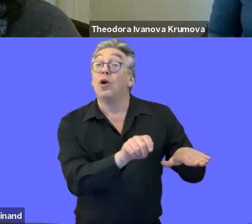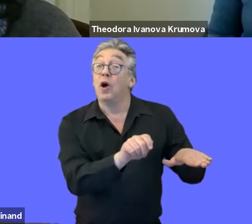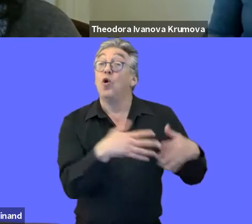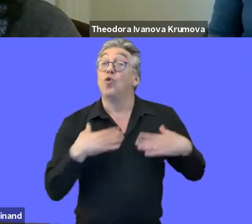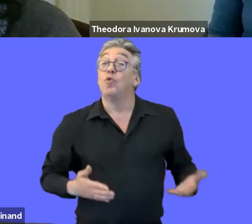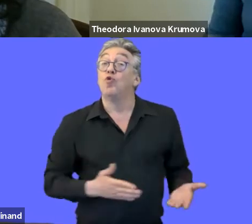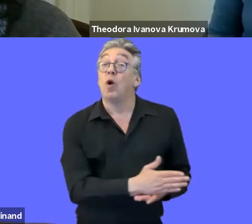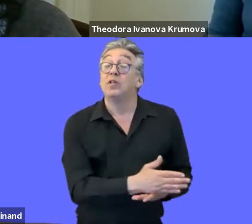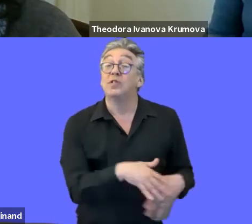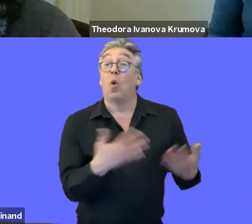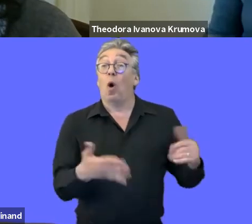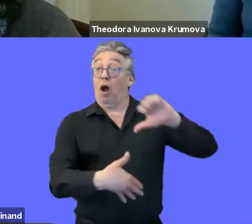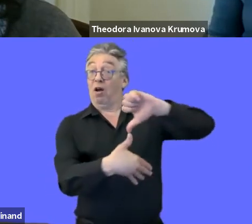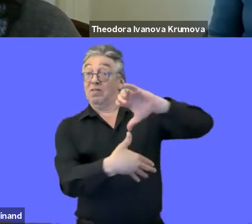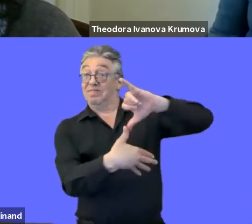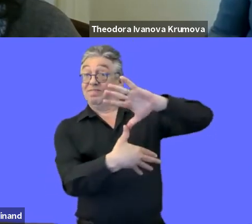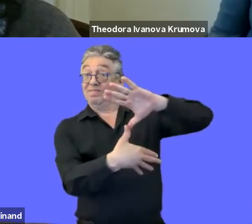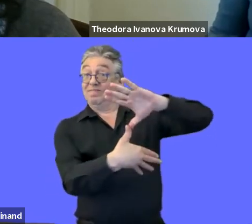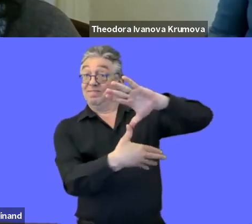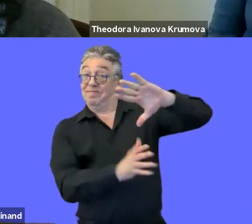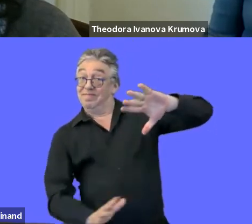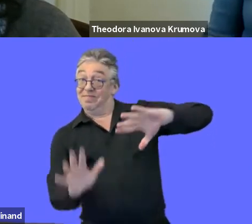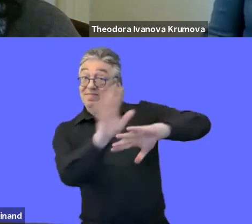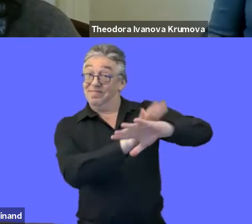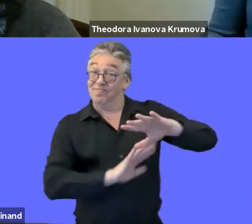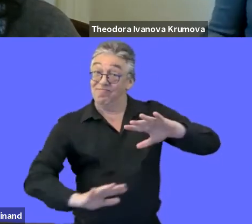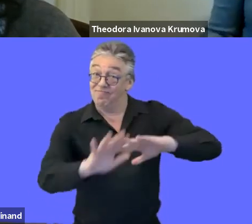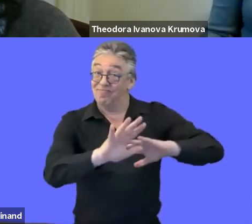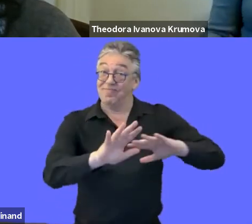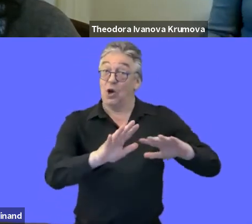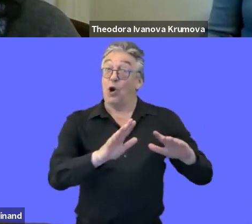or in the African system, basically the human rights instruments.